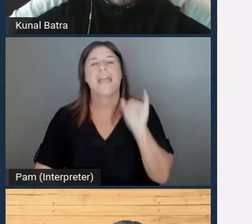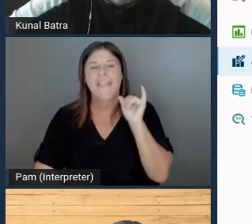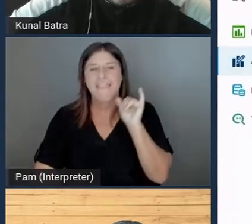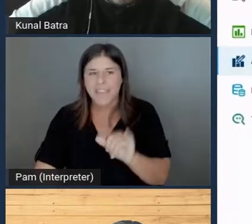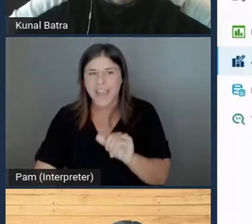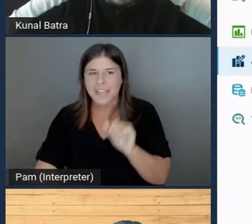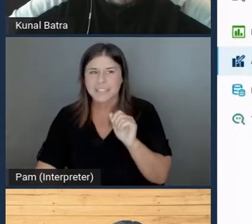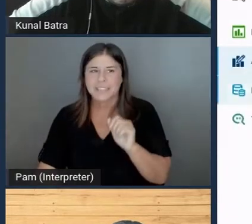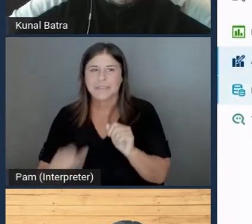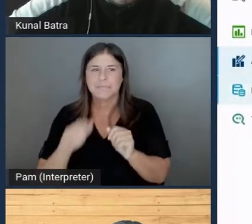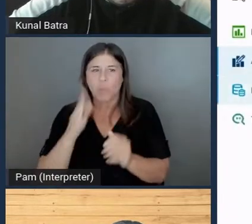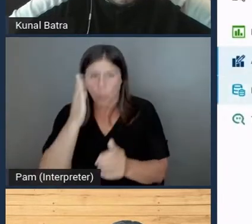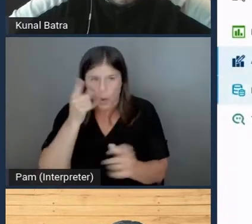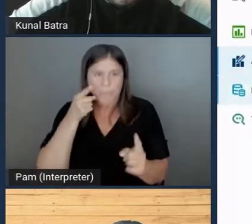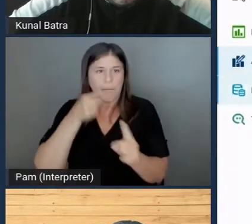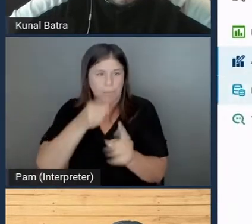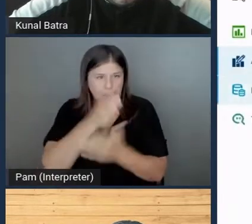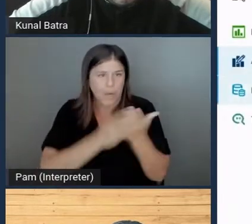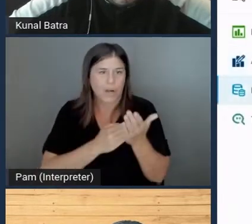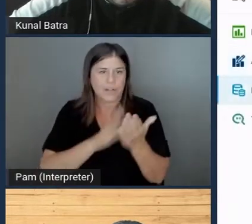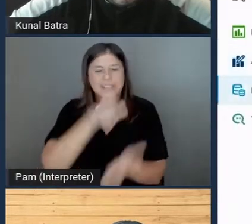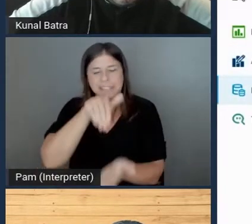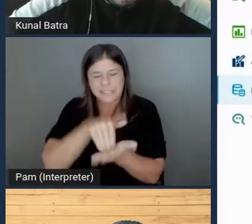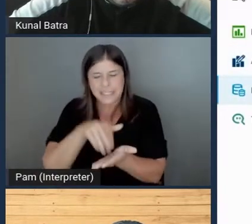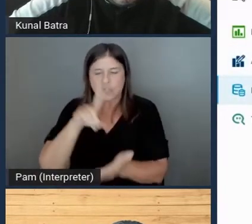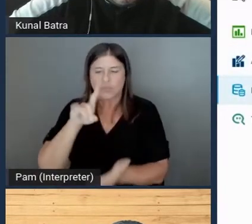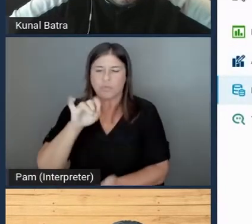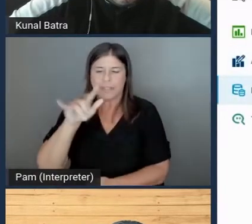And as a central data center team, that's what I would do.